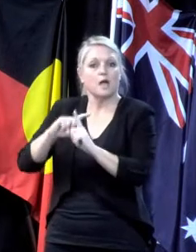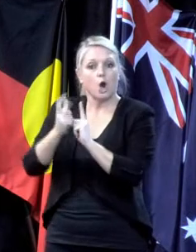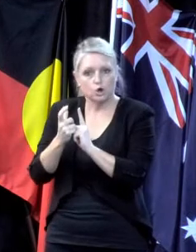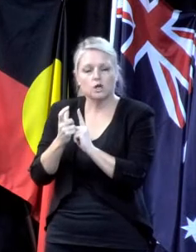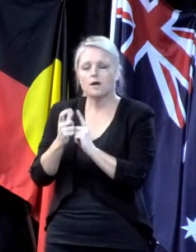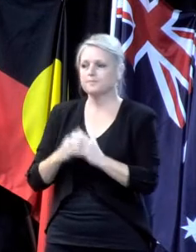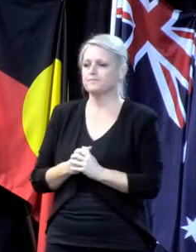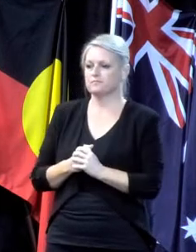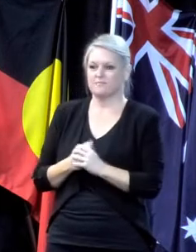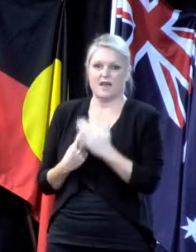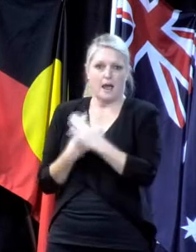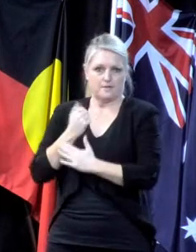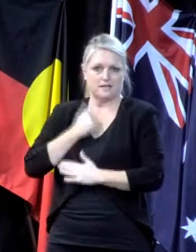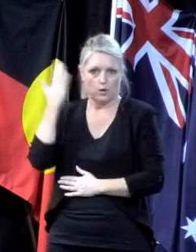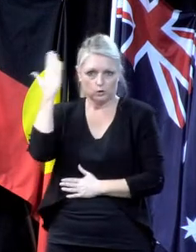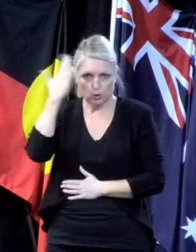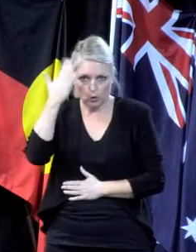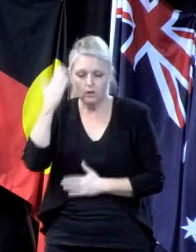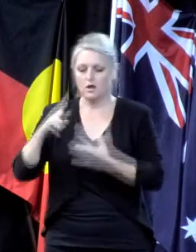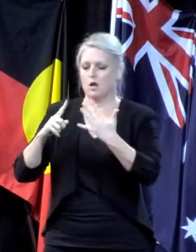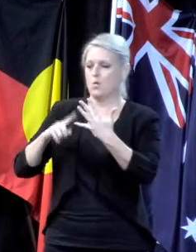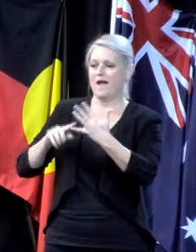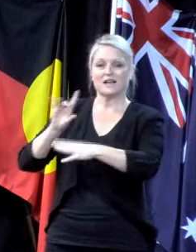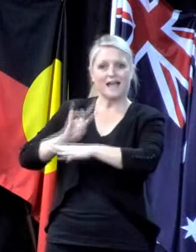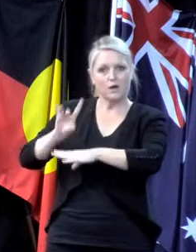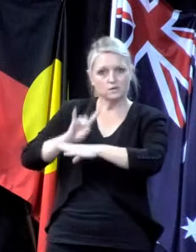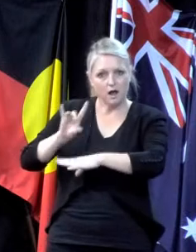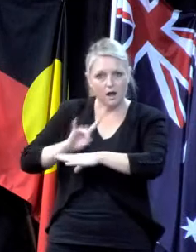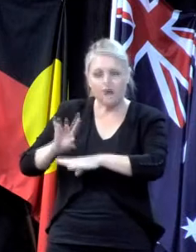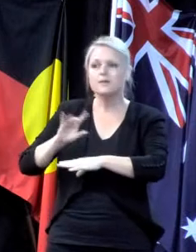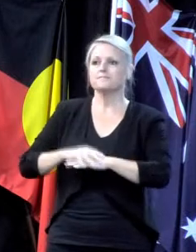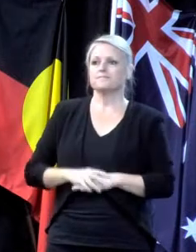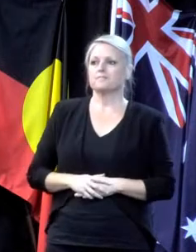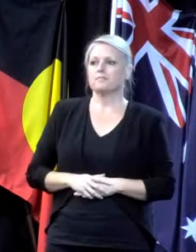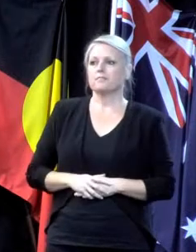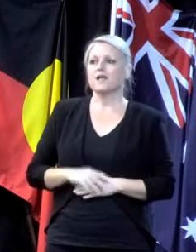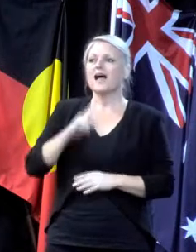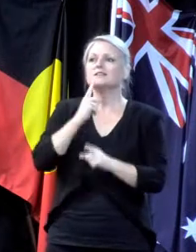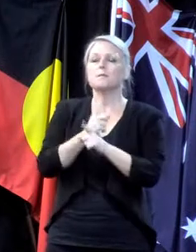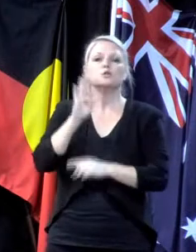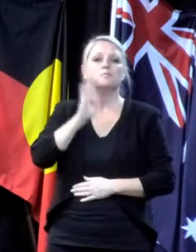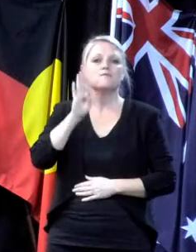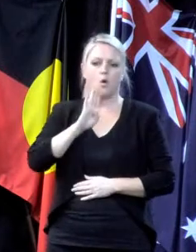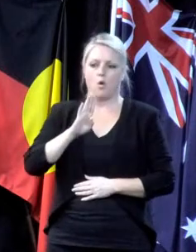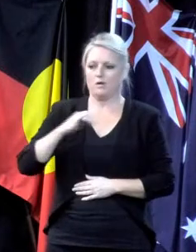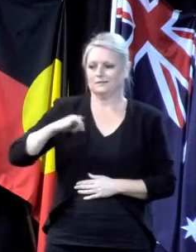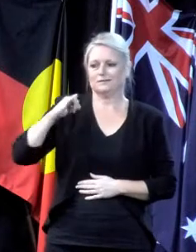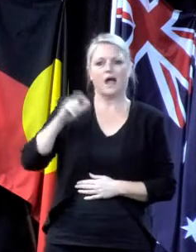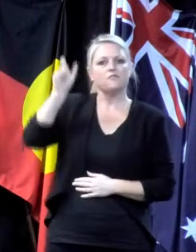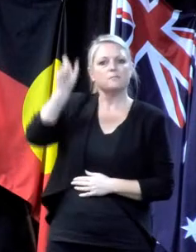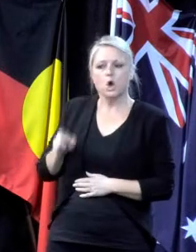We also have a community education counselor, which I mentioned previously, on staff to support in very similar ways,